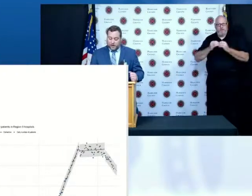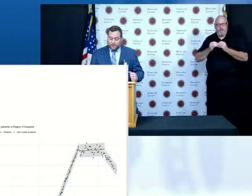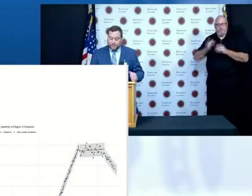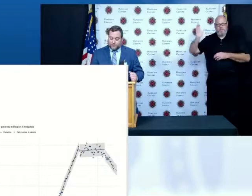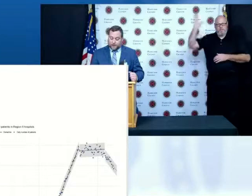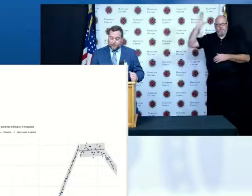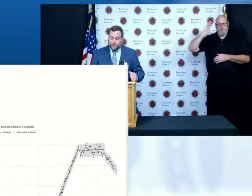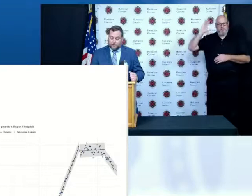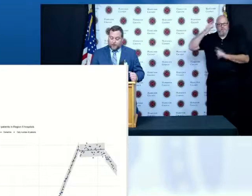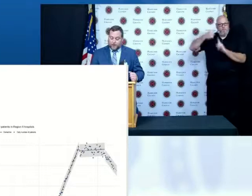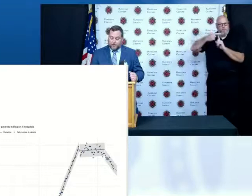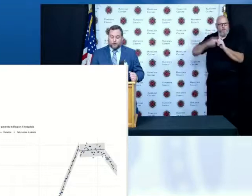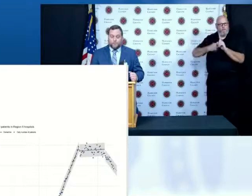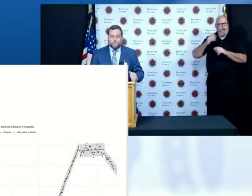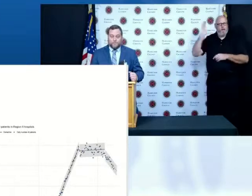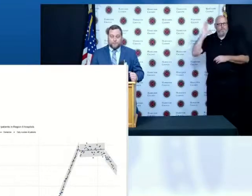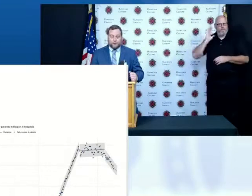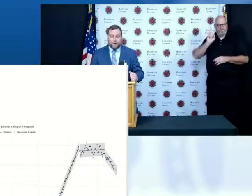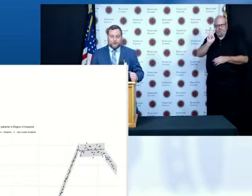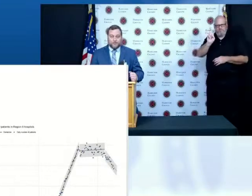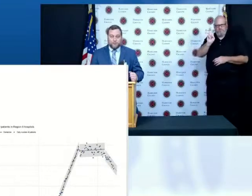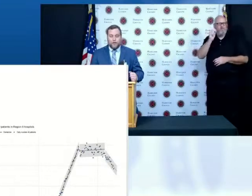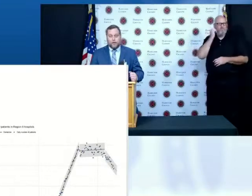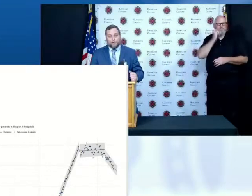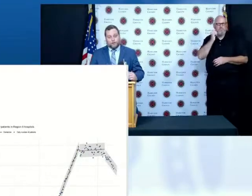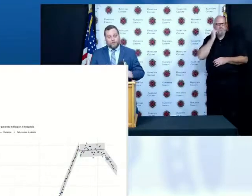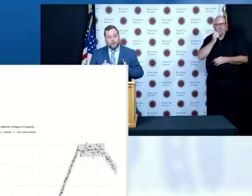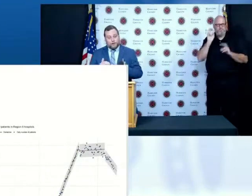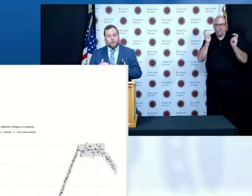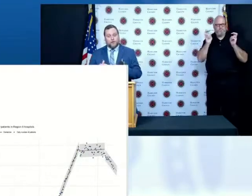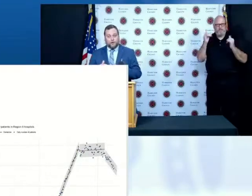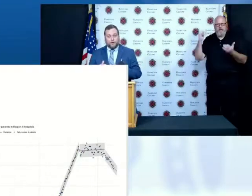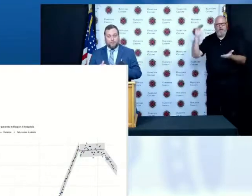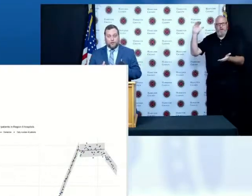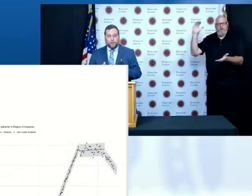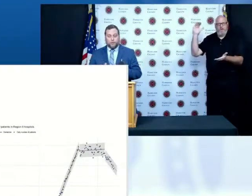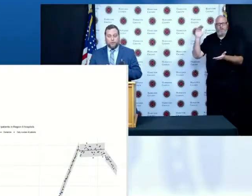these are now down to about 150 per day so there is starting to be a little bit of breathing room